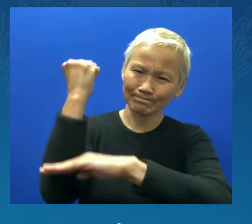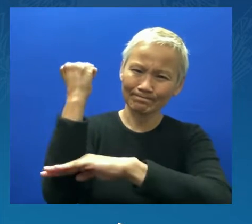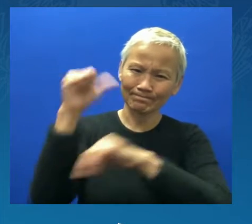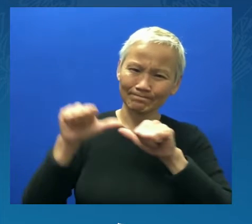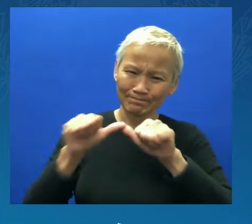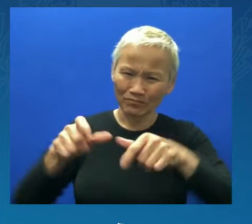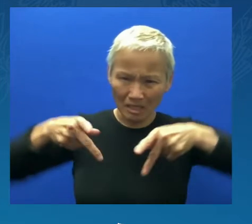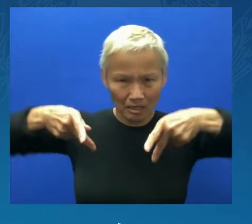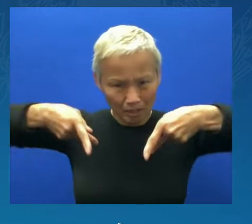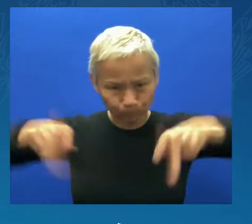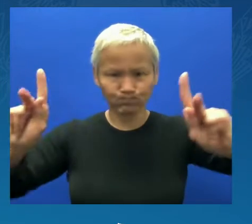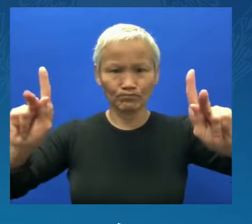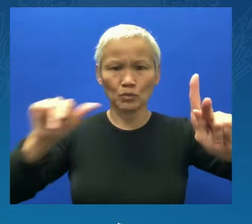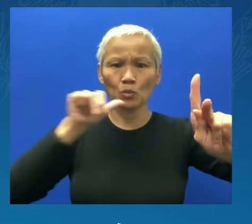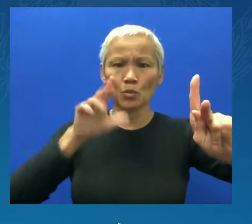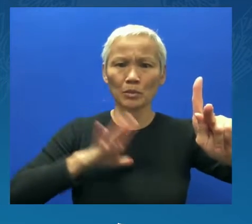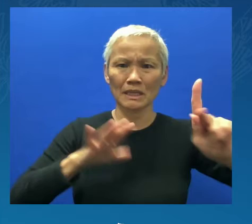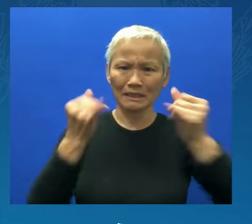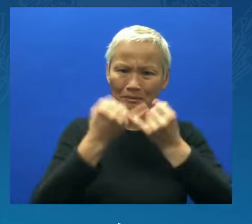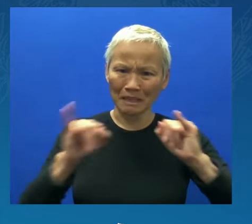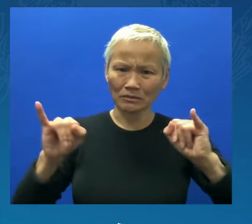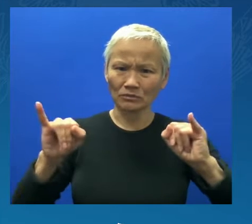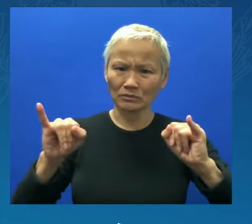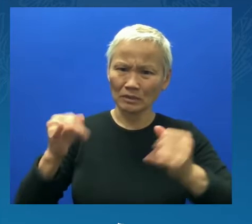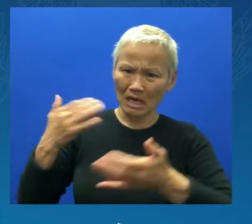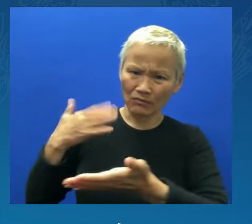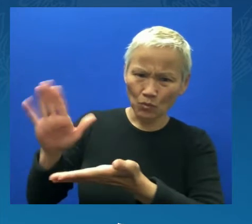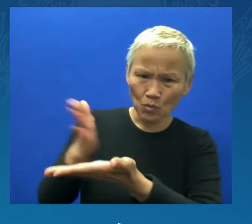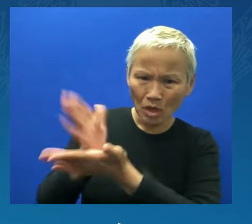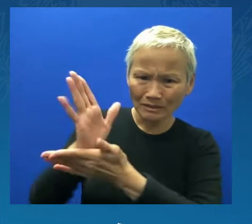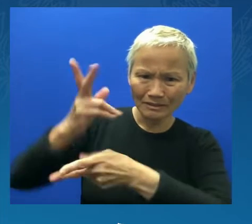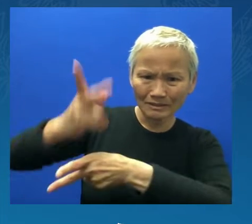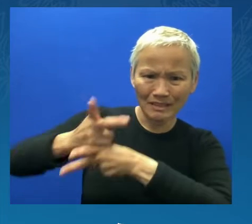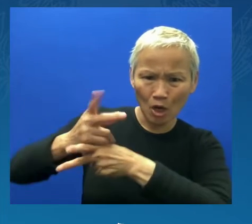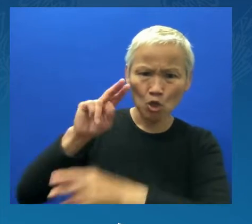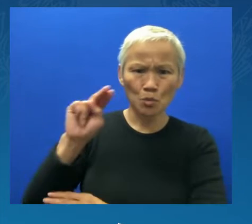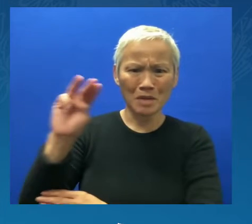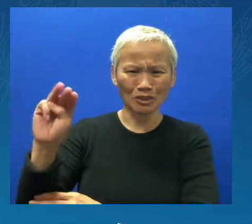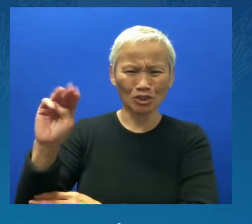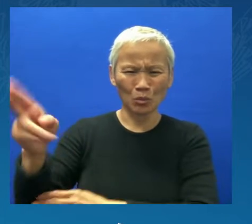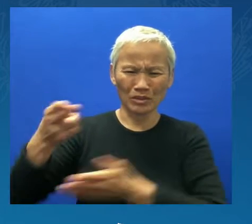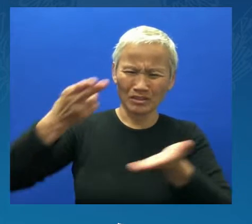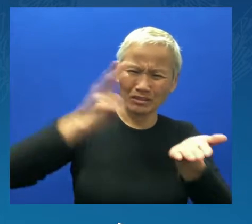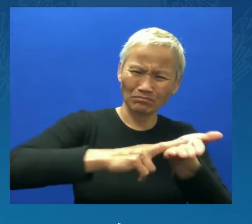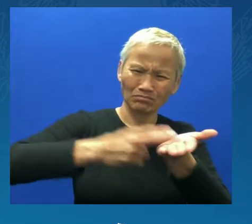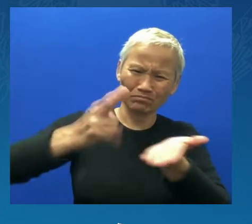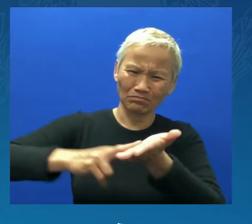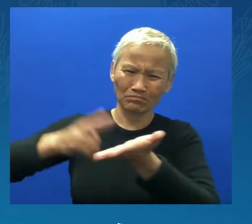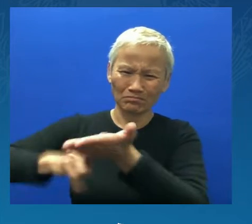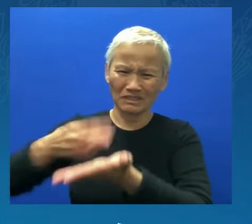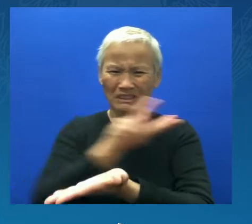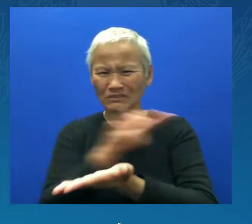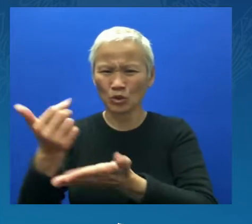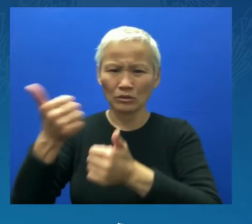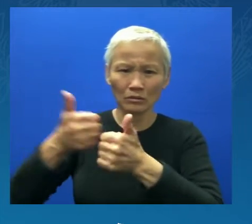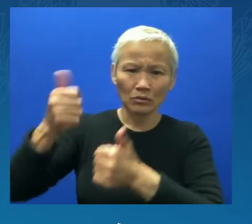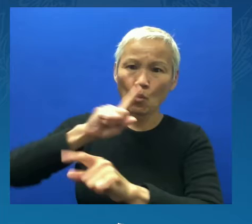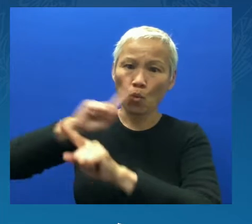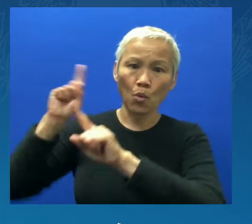New Mexico signed any number. I'm leading that executive orders, making sure that women and providers